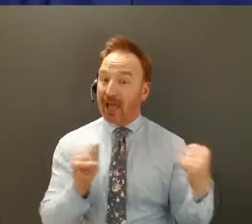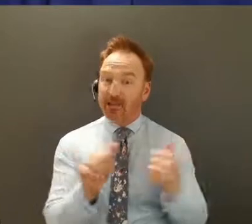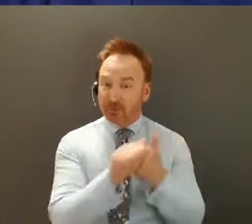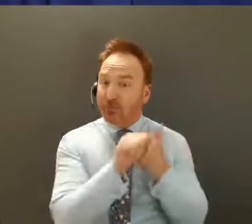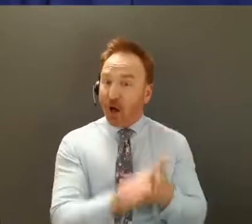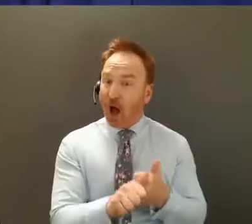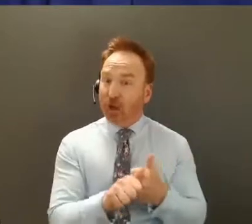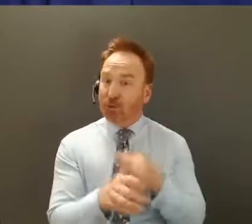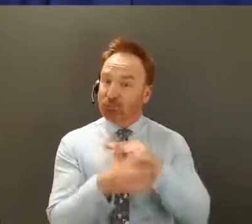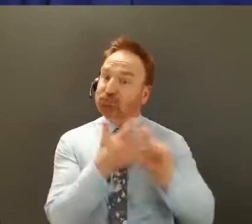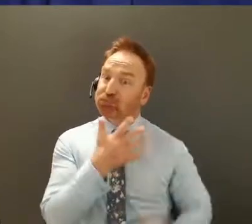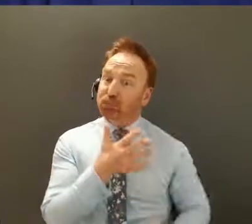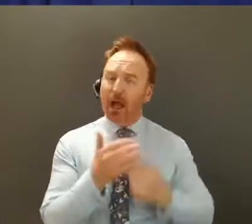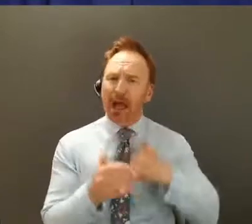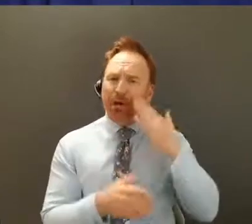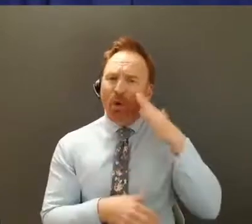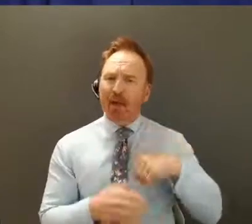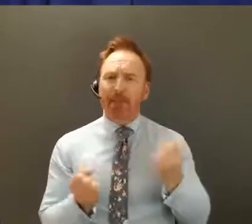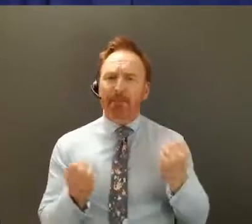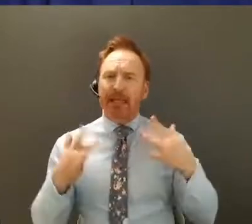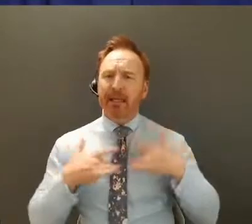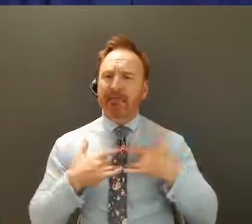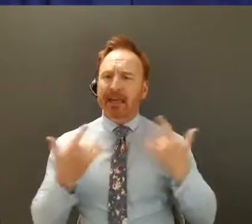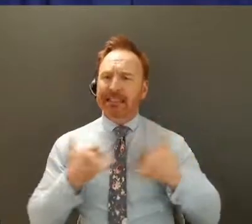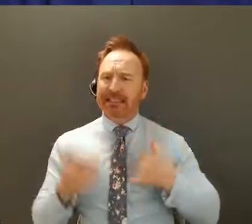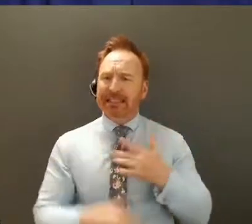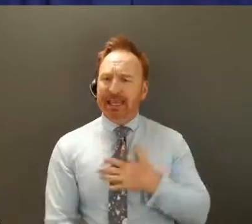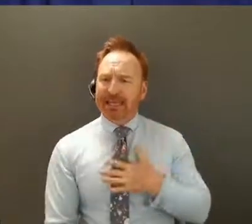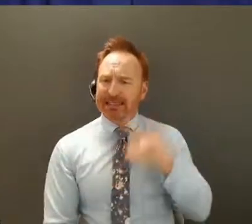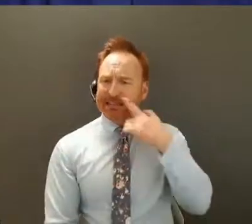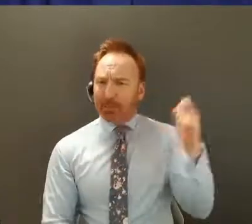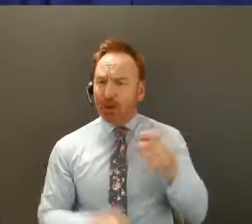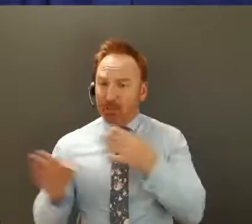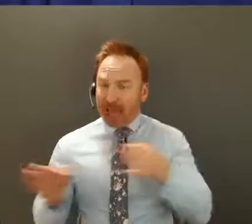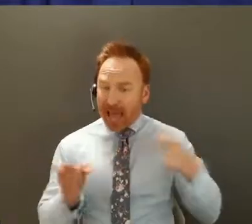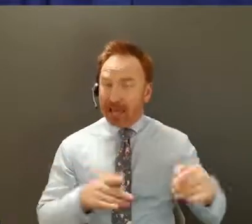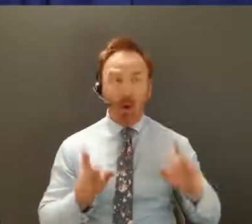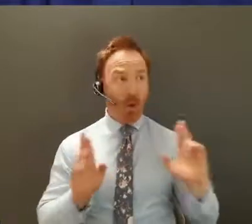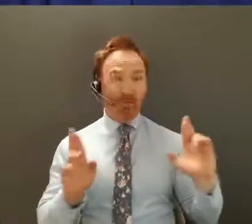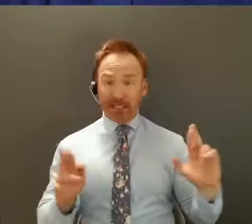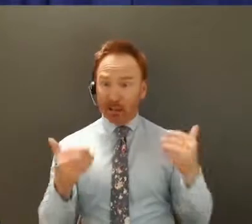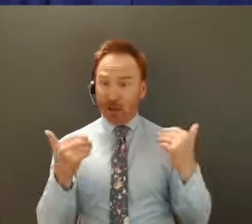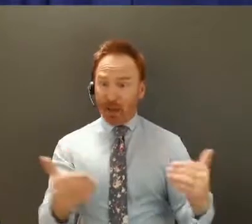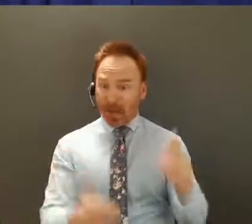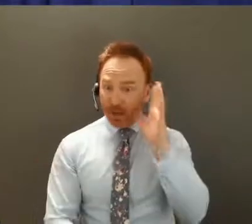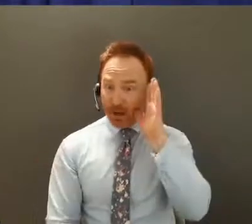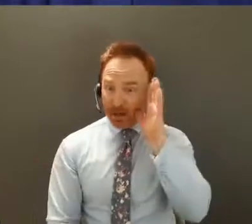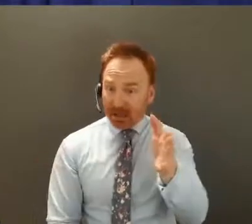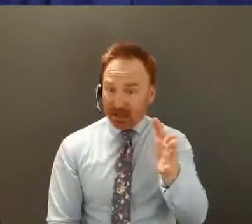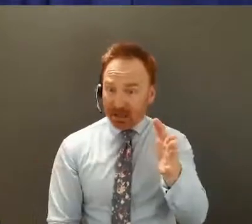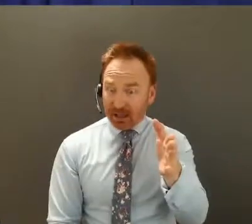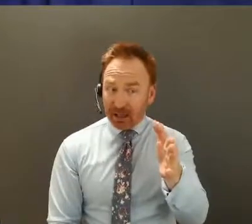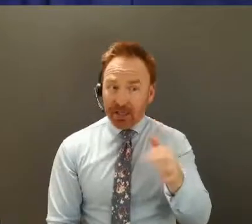concerns please reach out or talk to those you know who have received the vaccine and ask